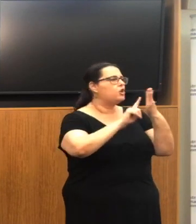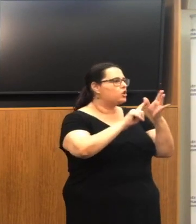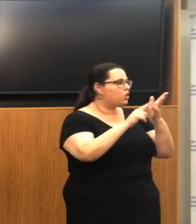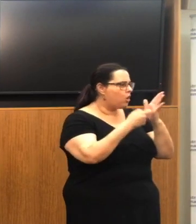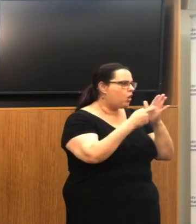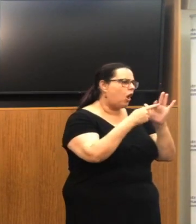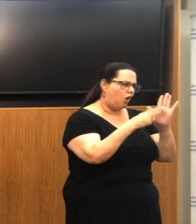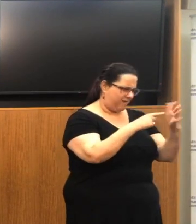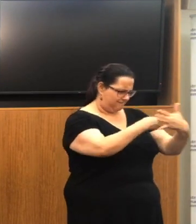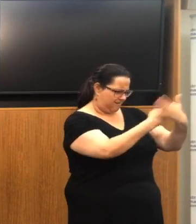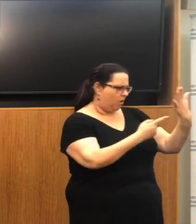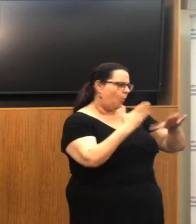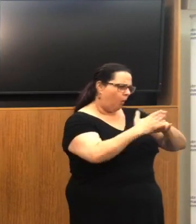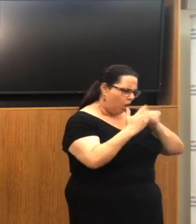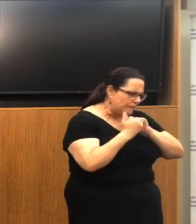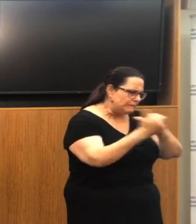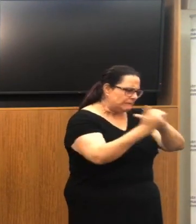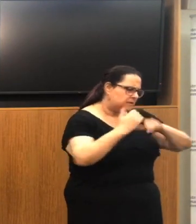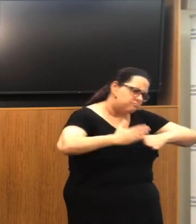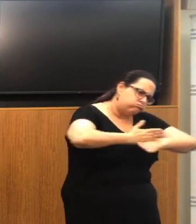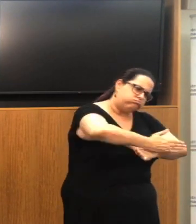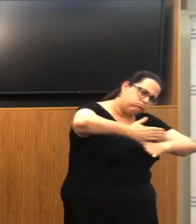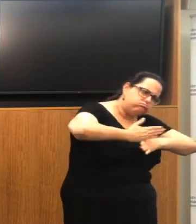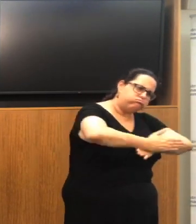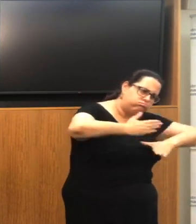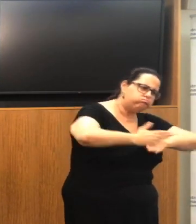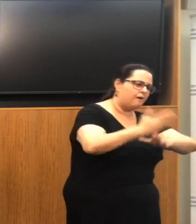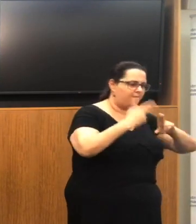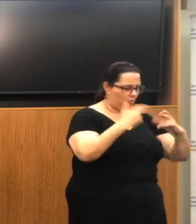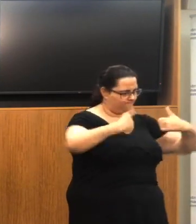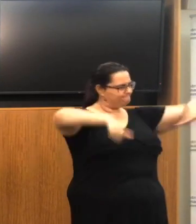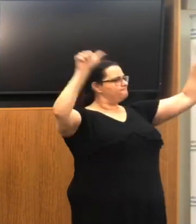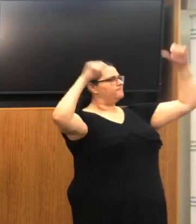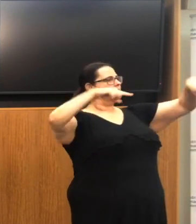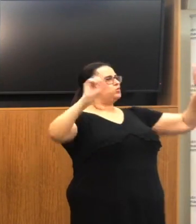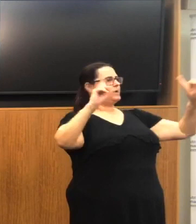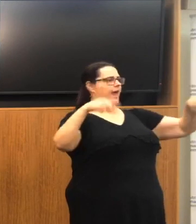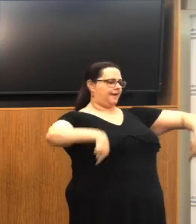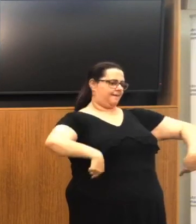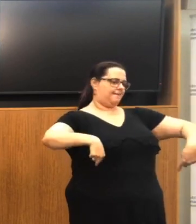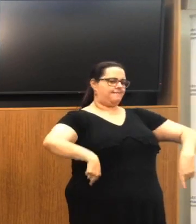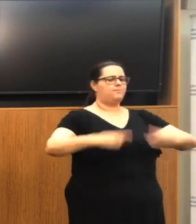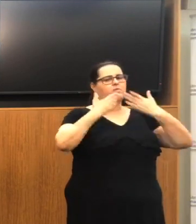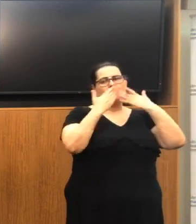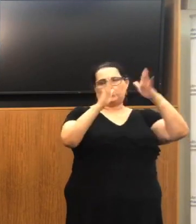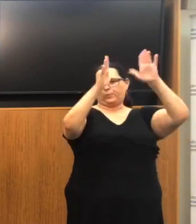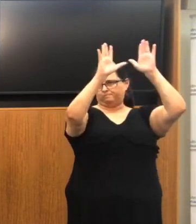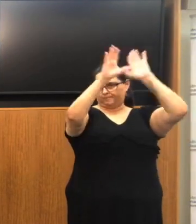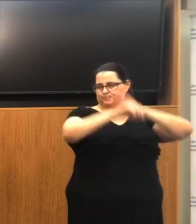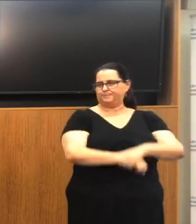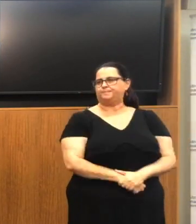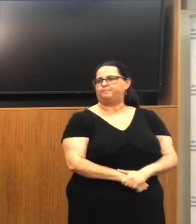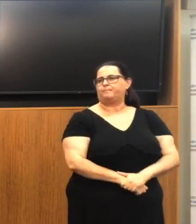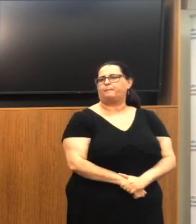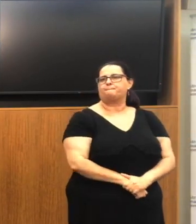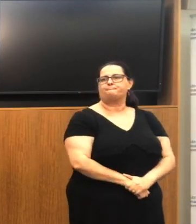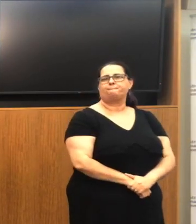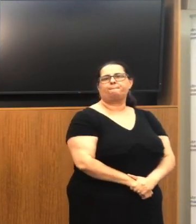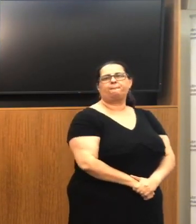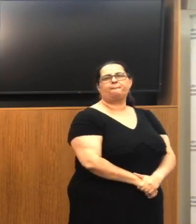particularly hard in putting this event together. So thank you all very, very much. (audience clapping)